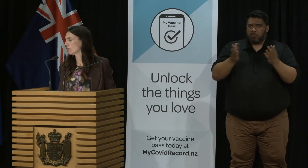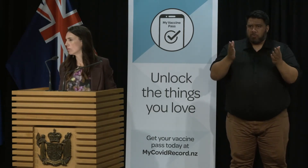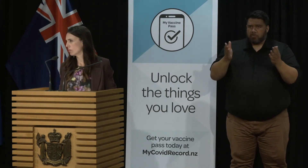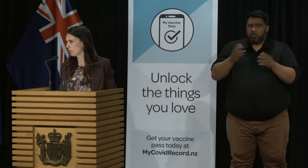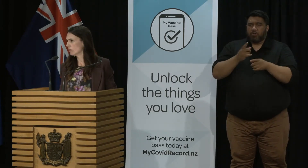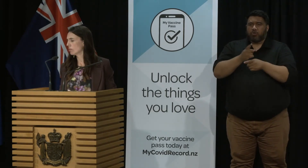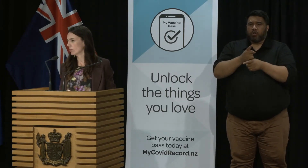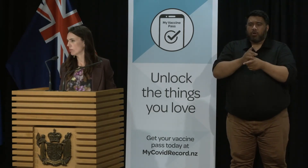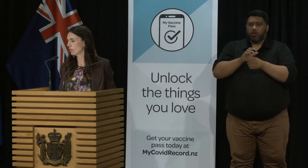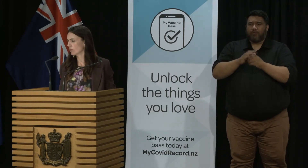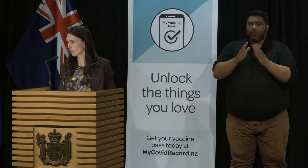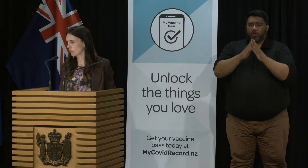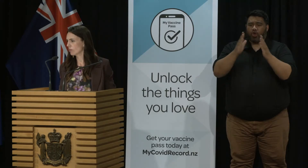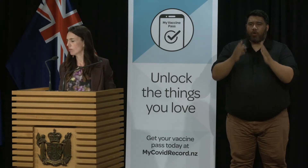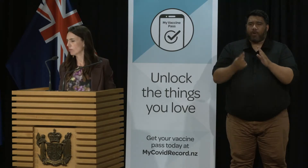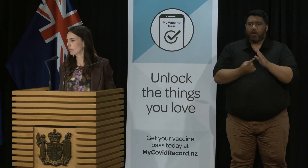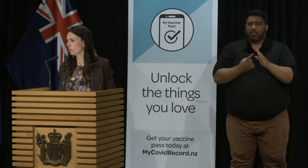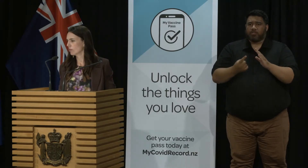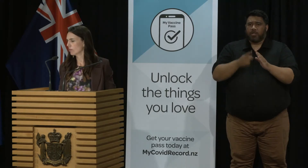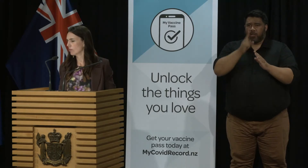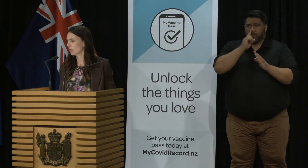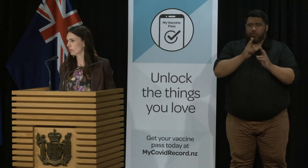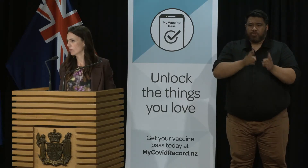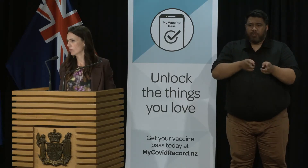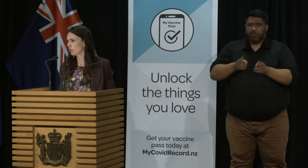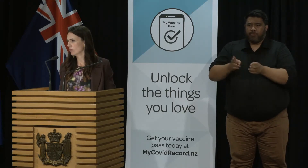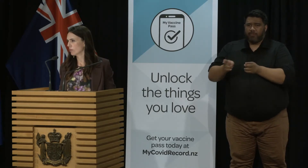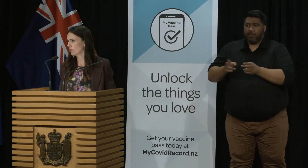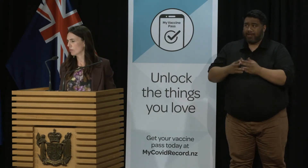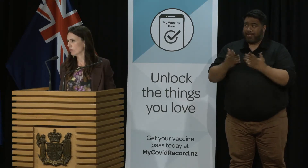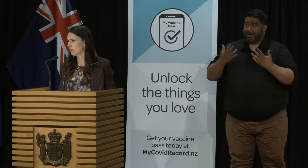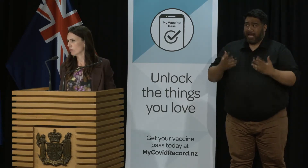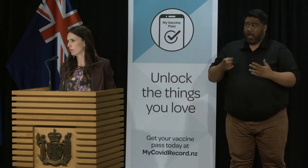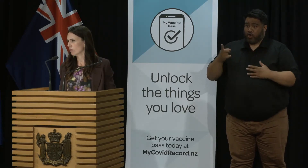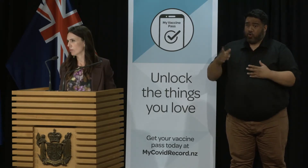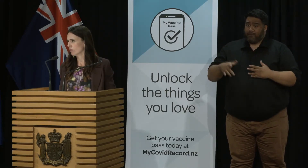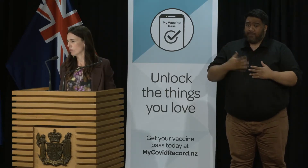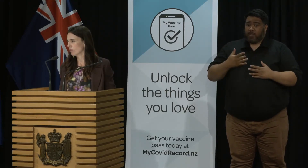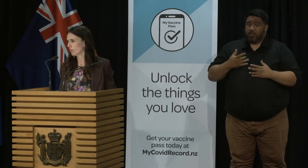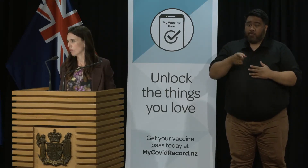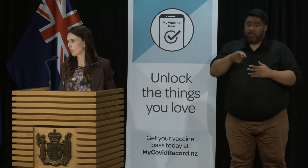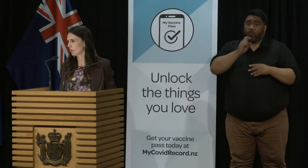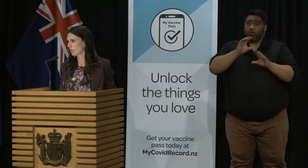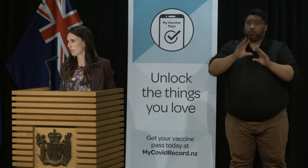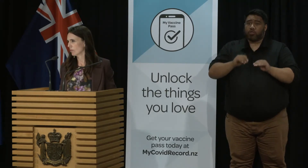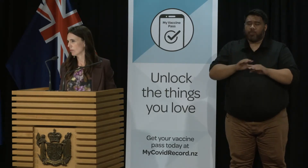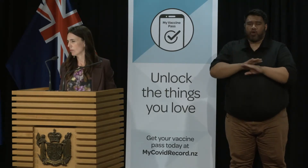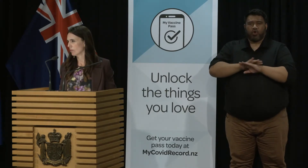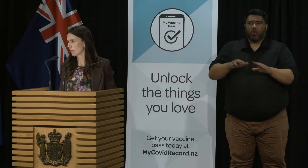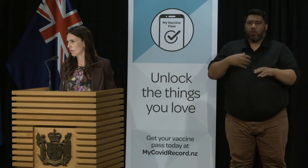I will come to questions for Minister Robertson.